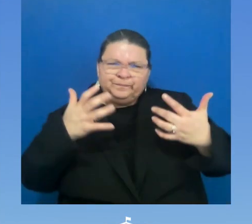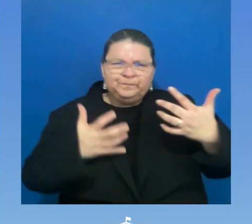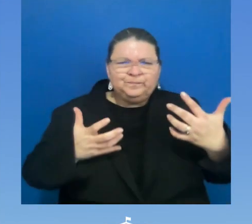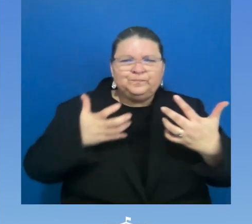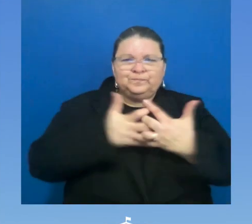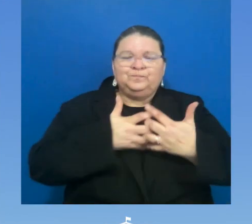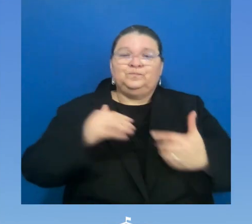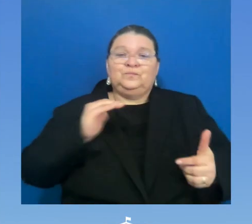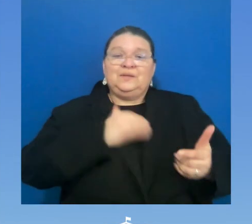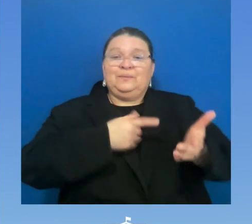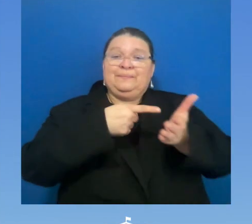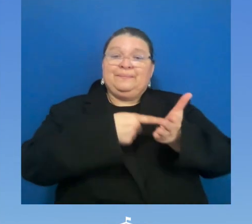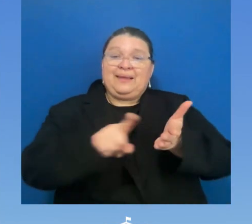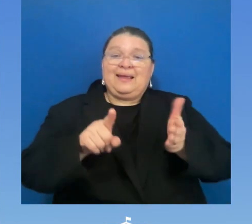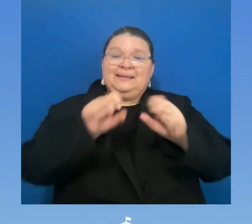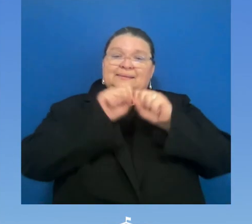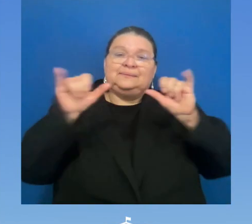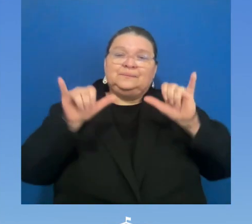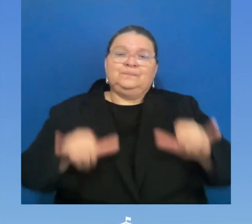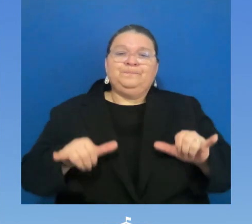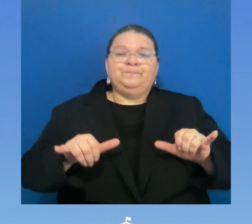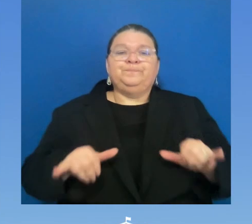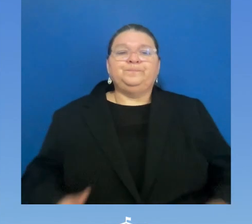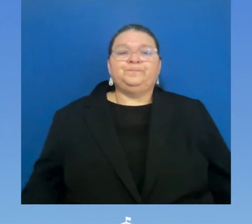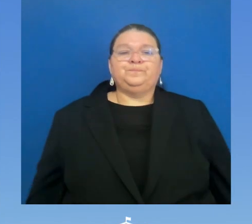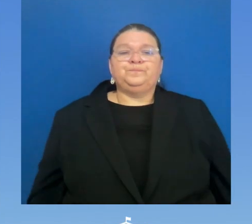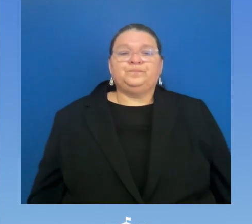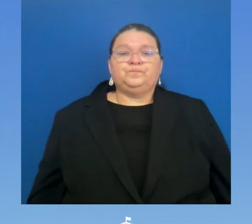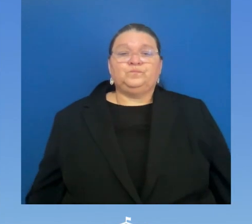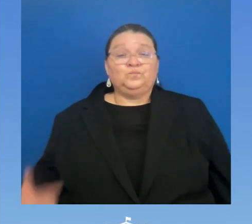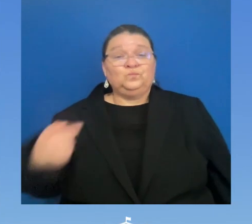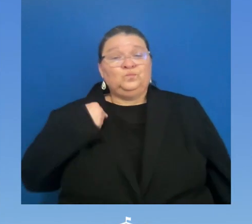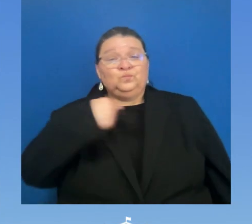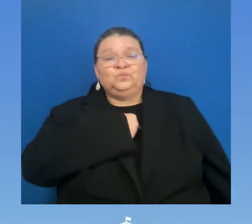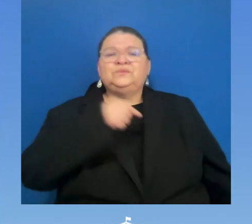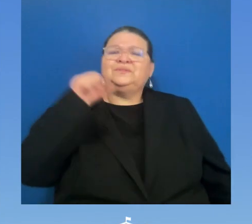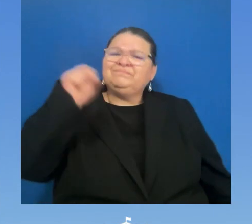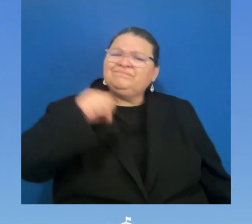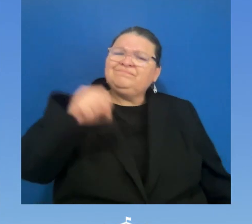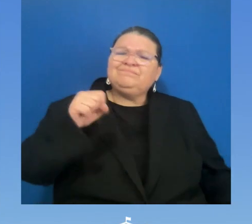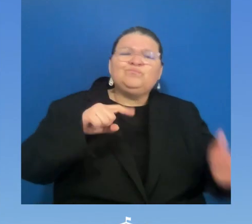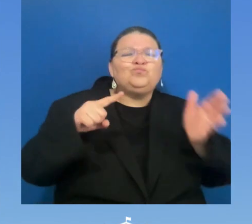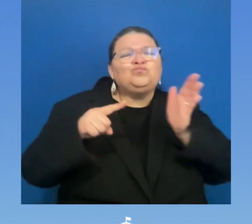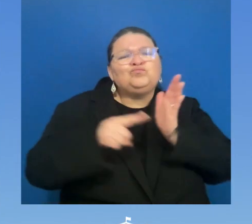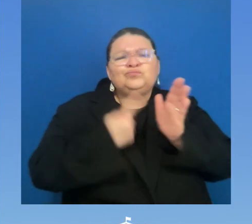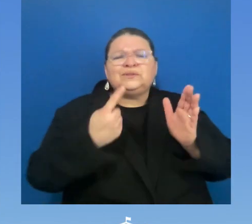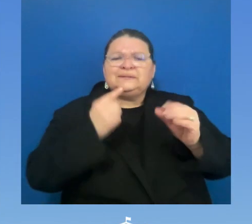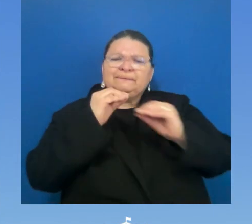but equal pay is actually a process in the company. It's something that you commit to and that every year you have to then audit